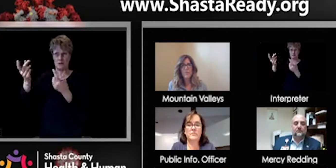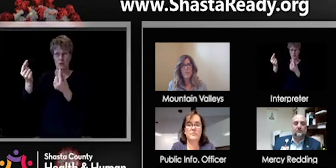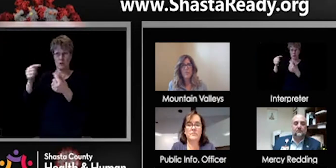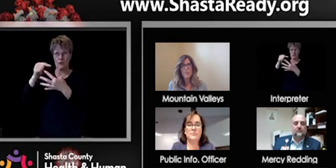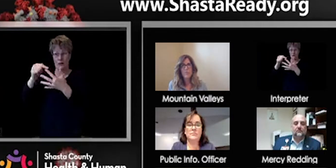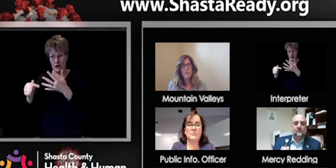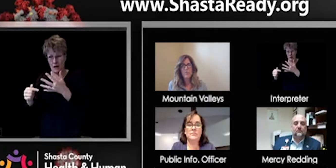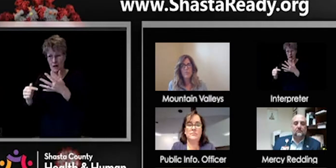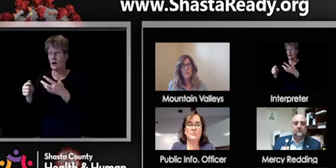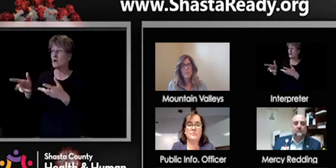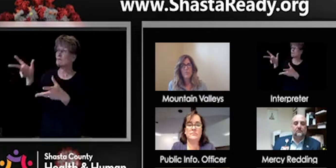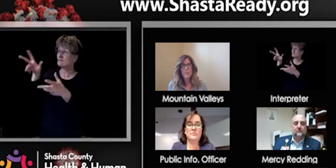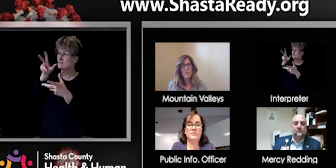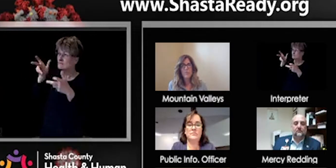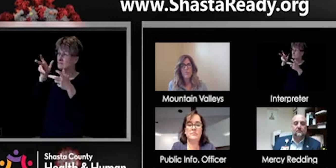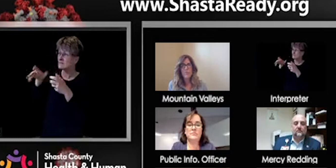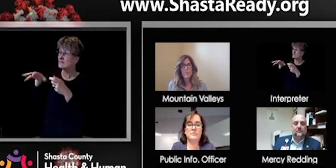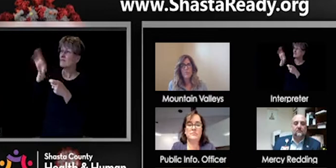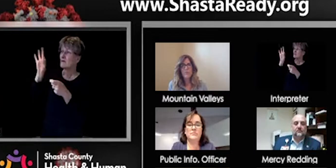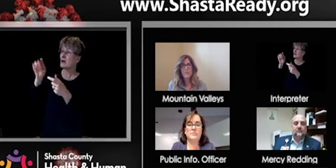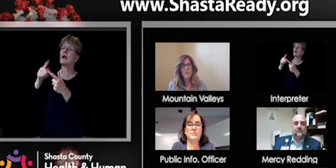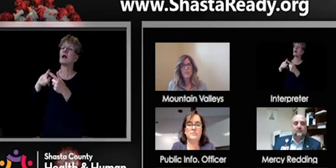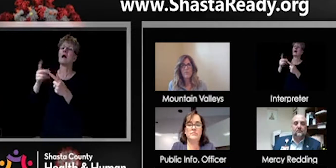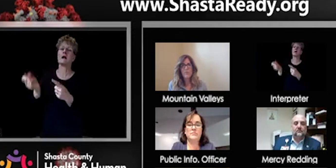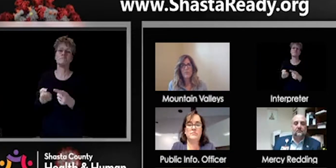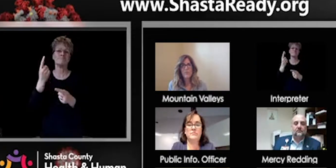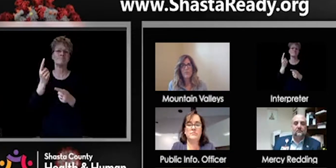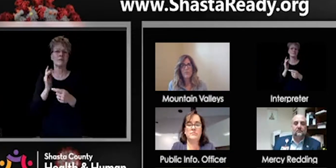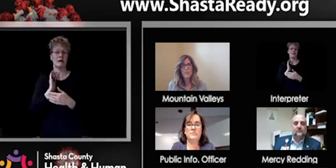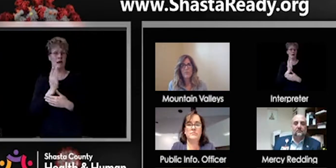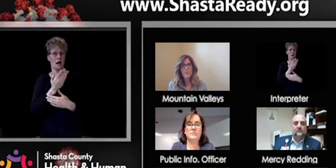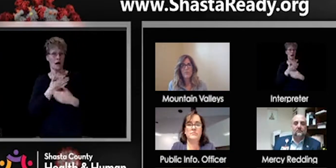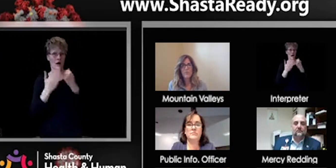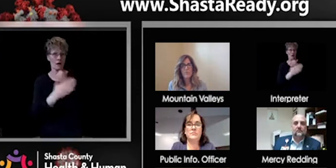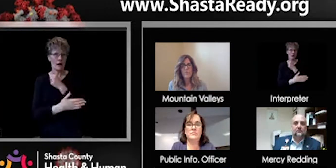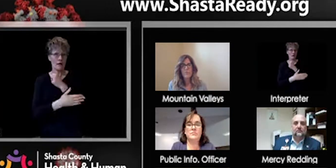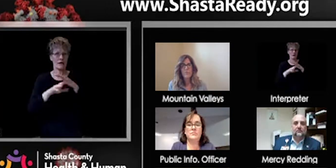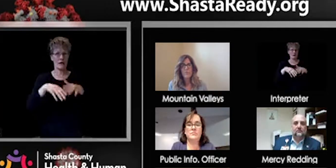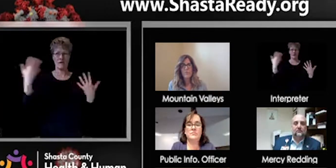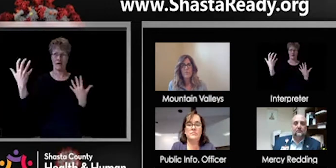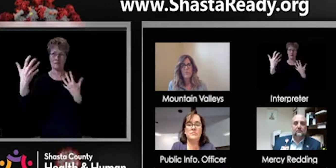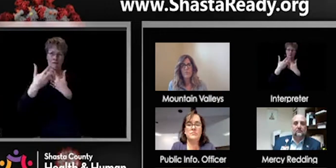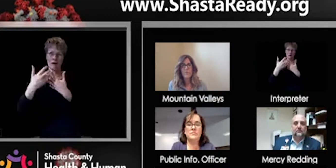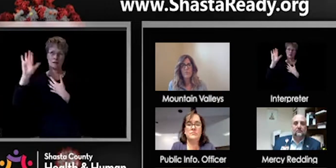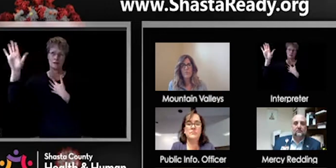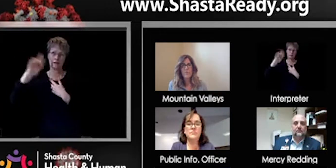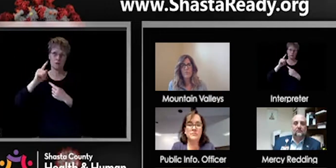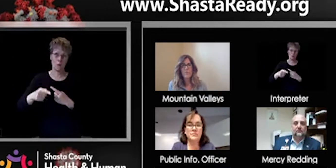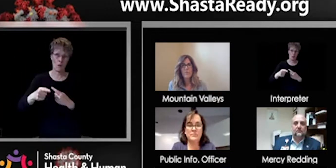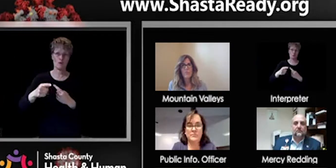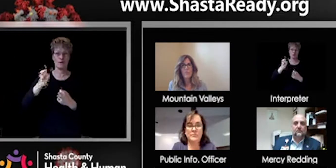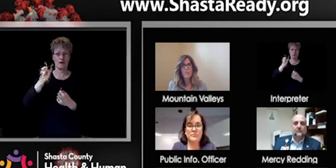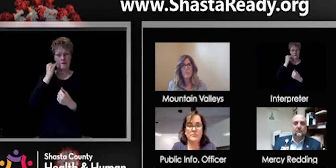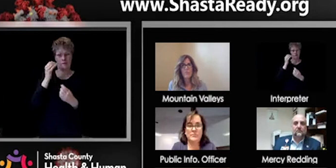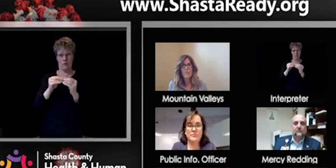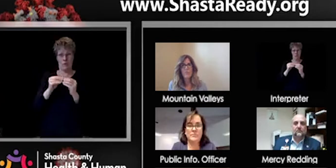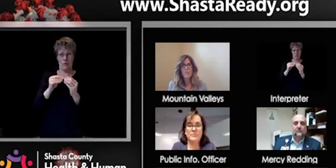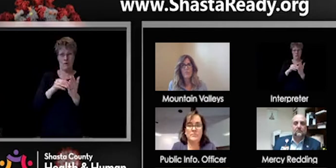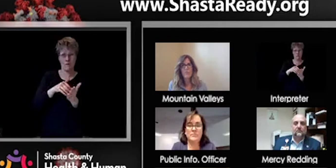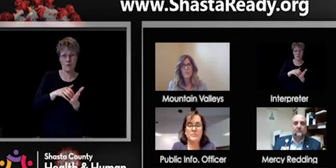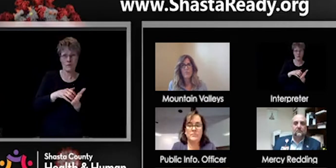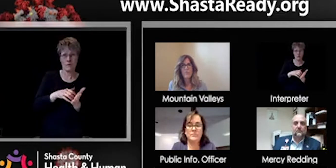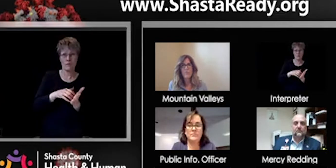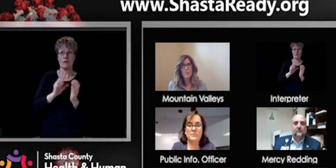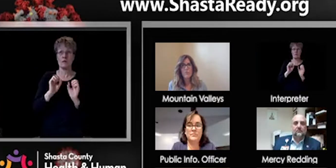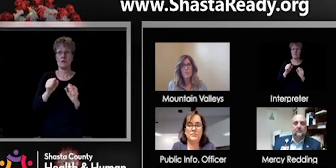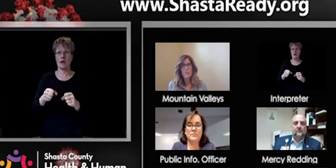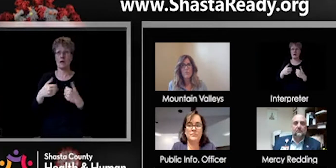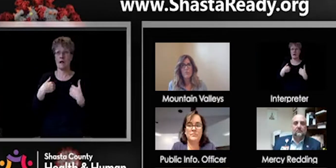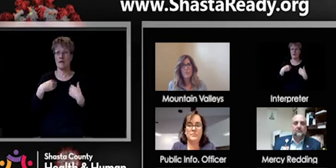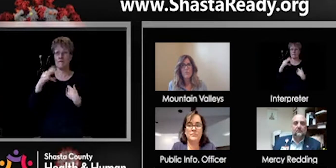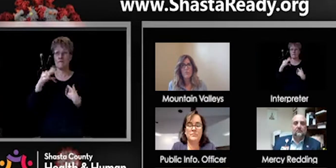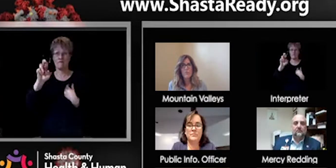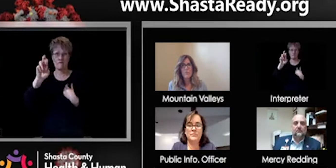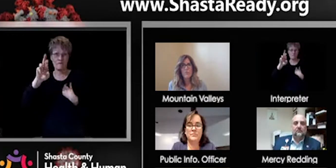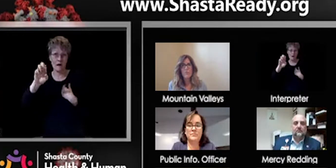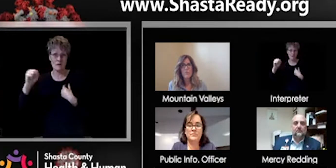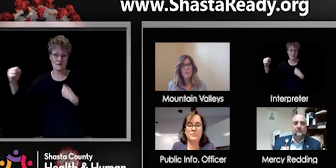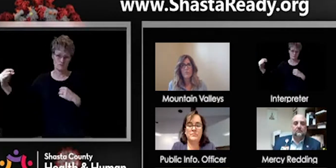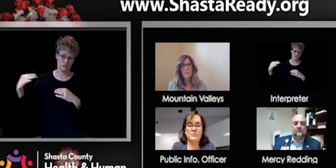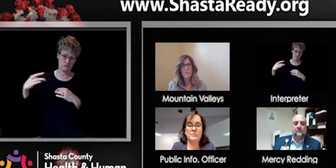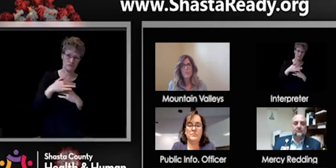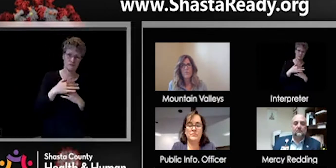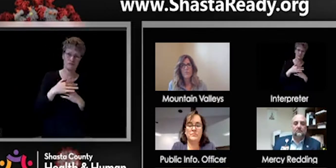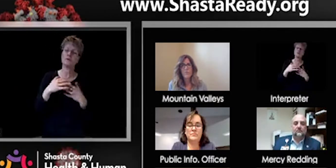we are in our county to the virus coming to us. Some of these decisions, it’s hard to